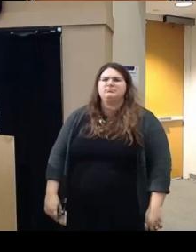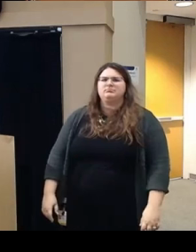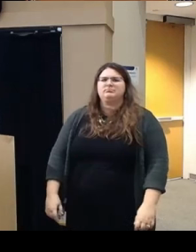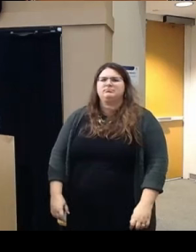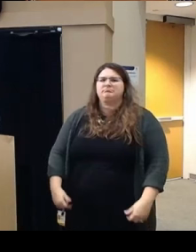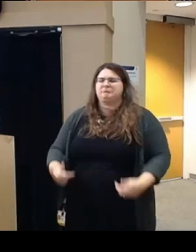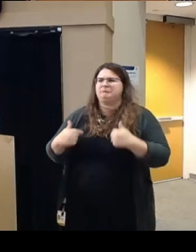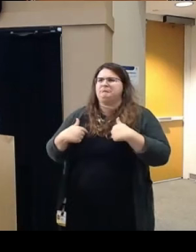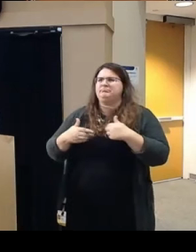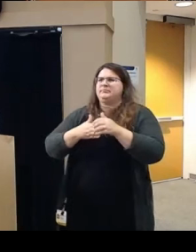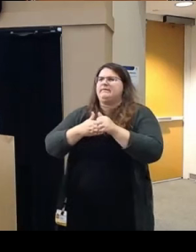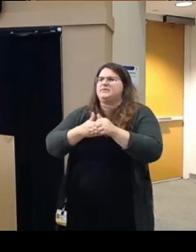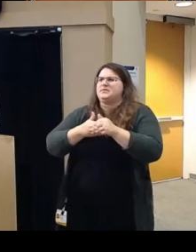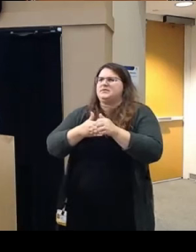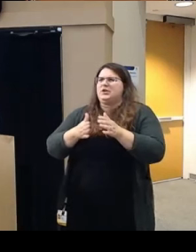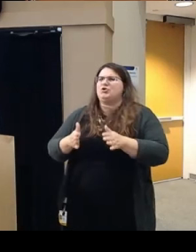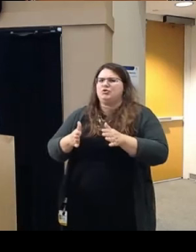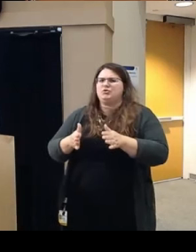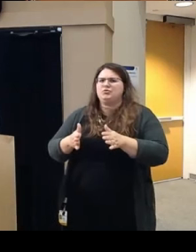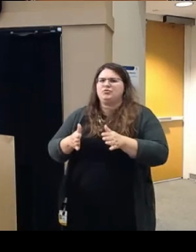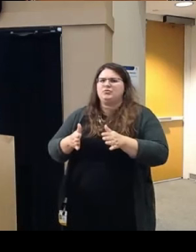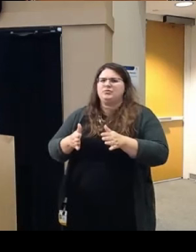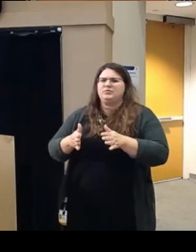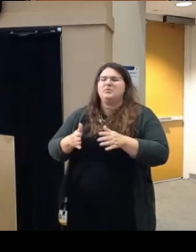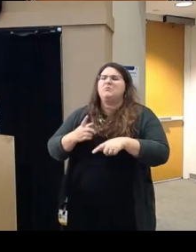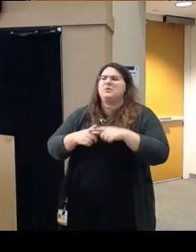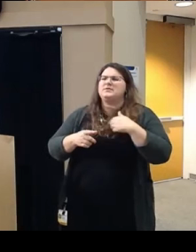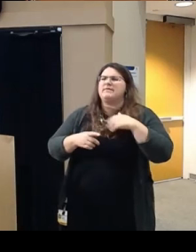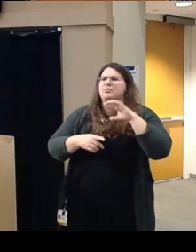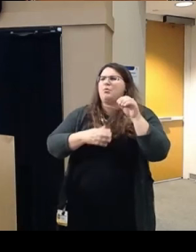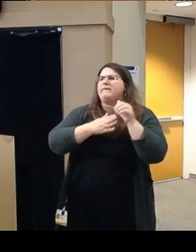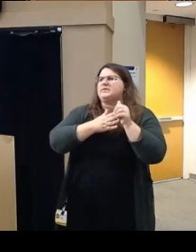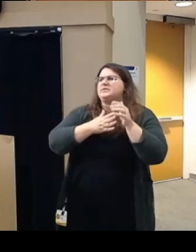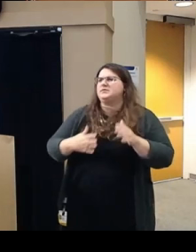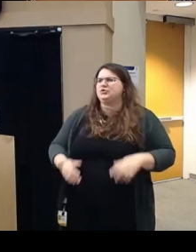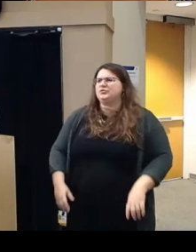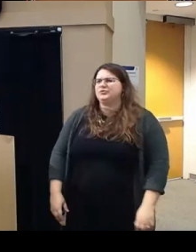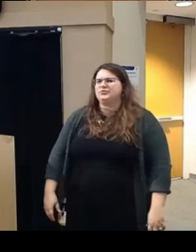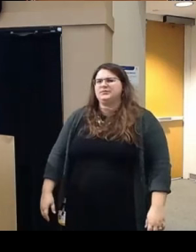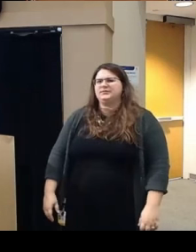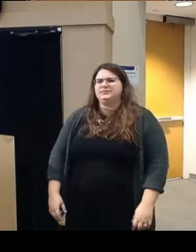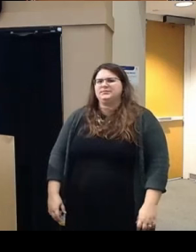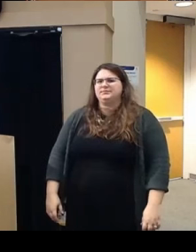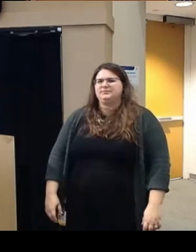I also have um Tyler Co facilita with me and you see below that there's a template that